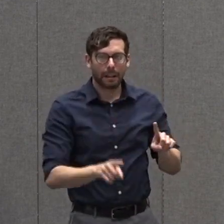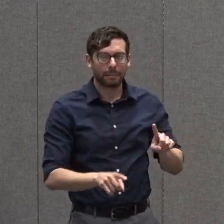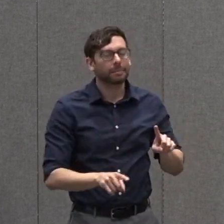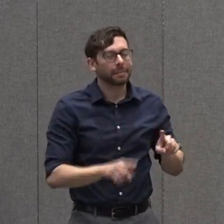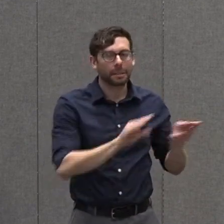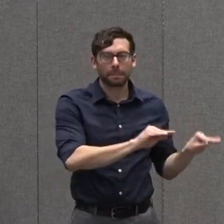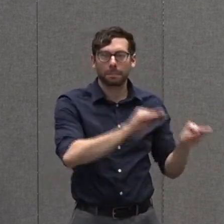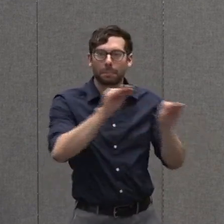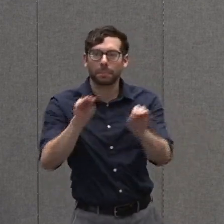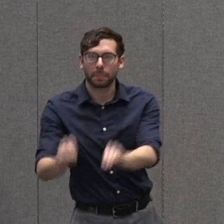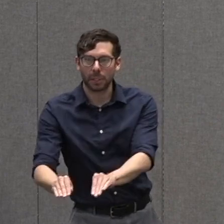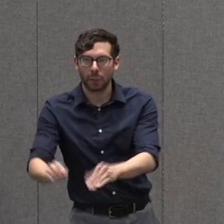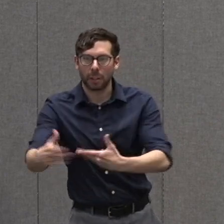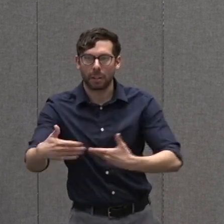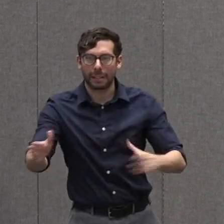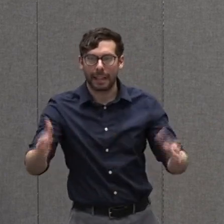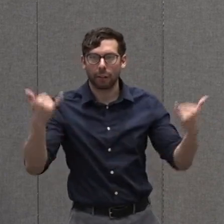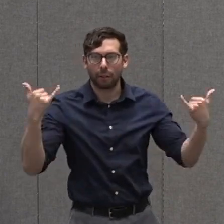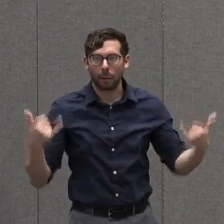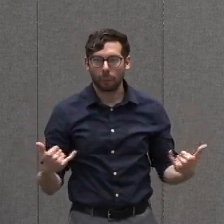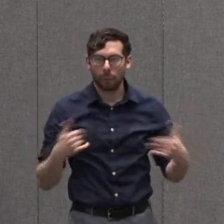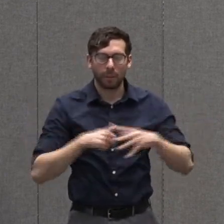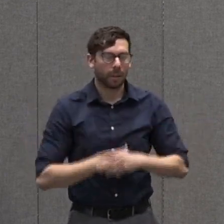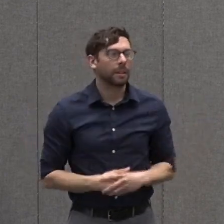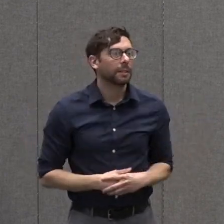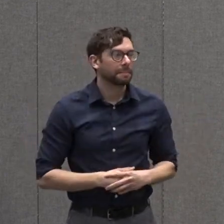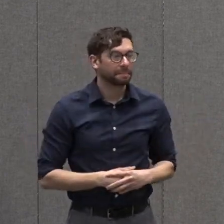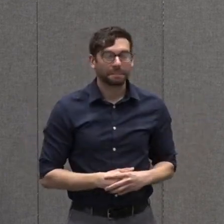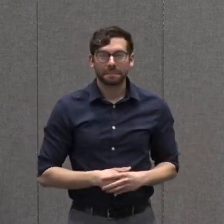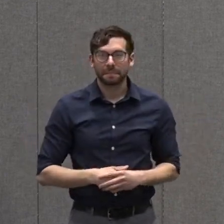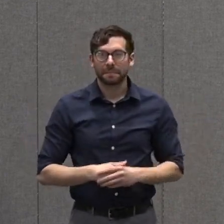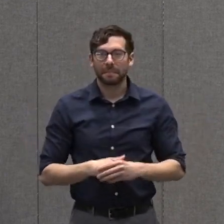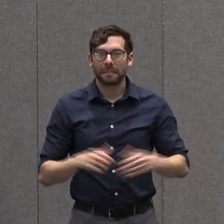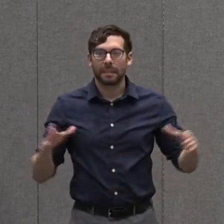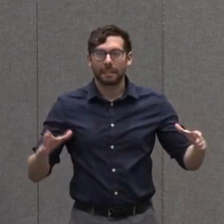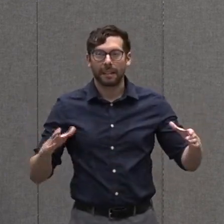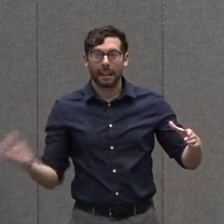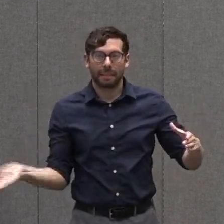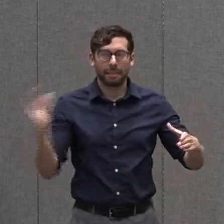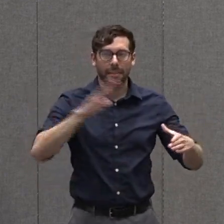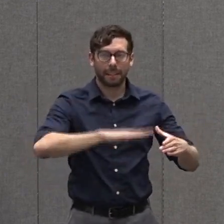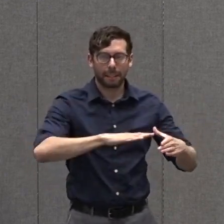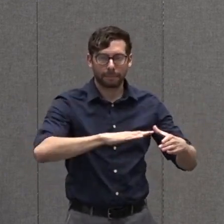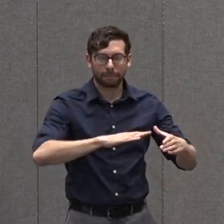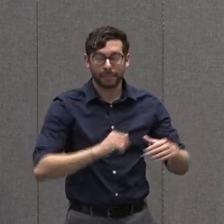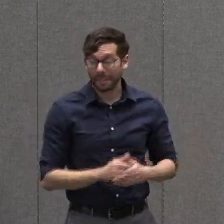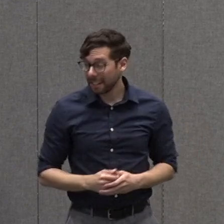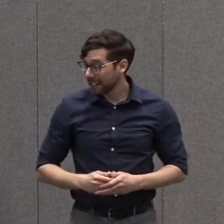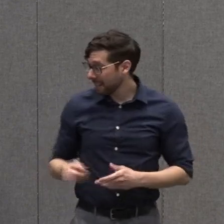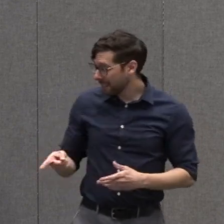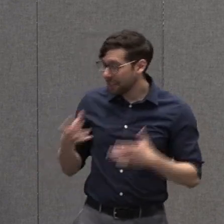Okay, I'm gonna hand that this way. You don't wanna put it on, huh? No, I don't think I wanna put it on. Good, you are smart.